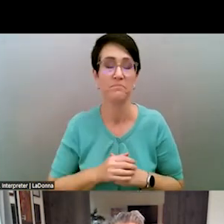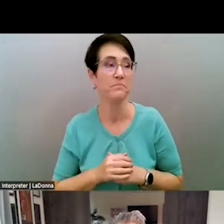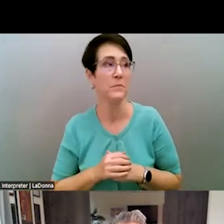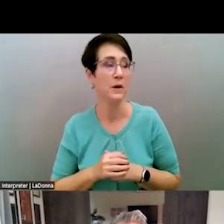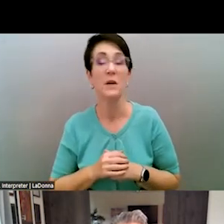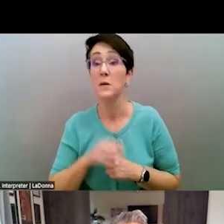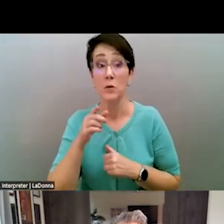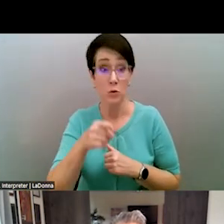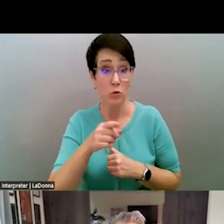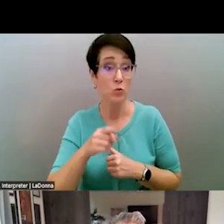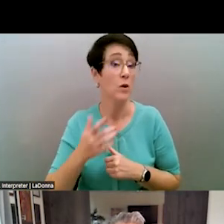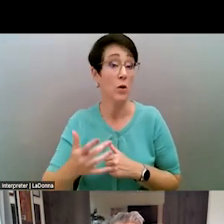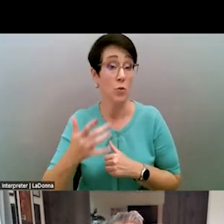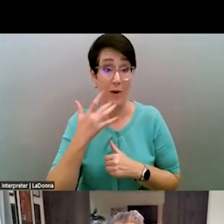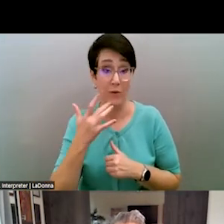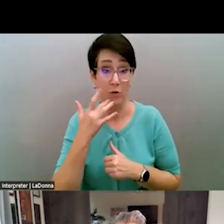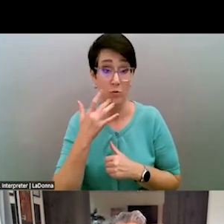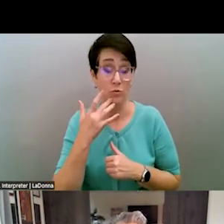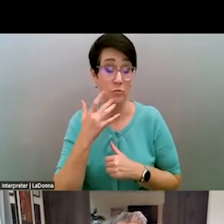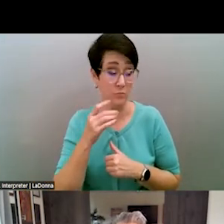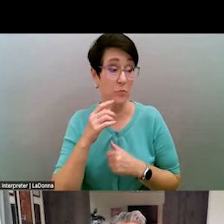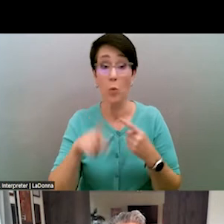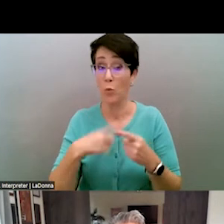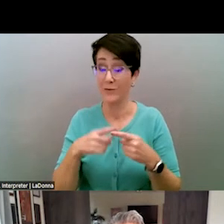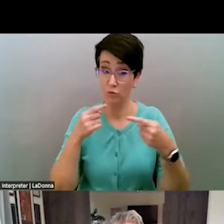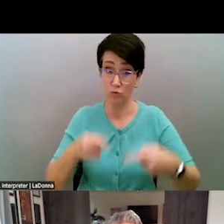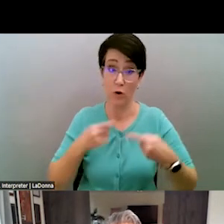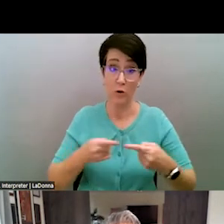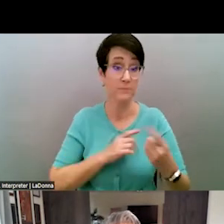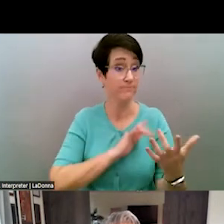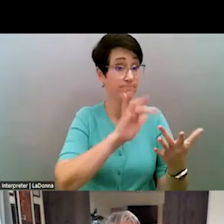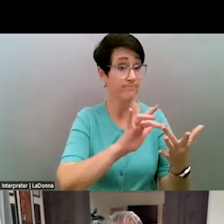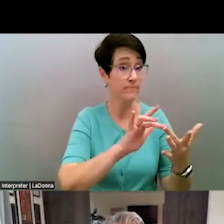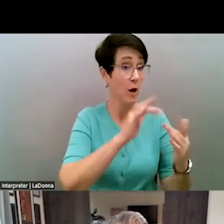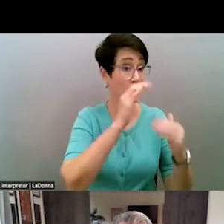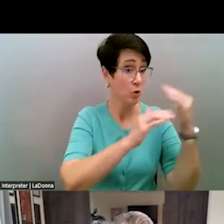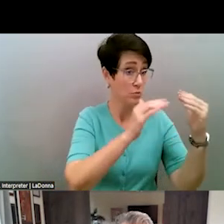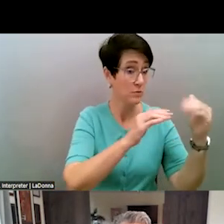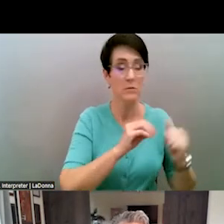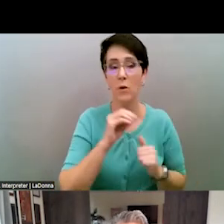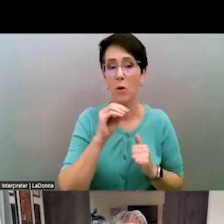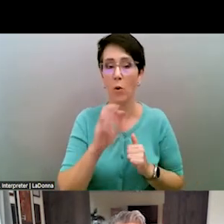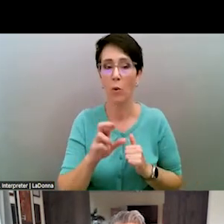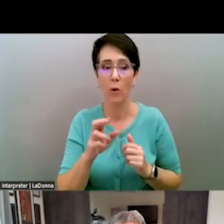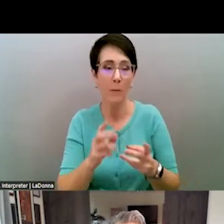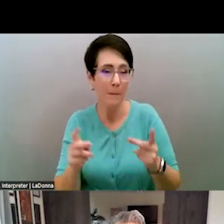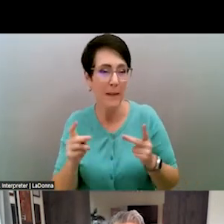REACH OUT TO SOMEBODY FOR HELP. OR WOULD YOU RATHER JUST KEEP IT TO YOURSELF. 70% TO 80%